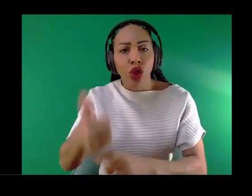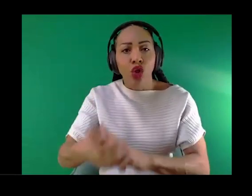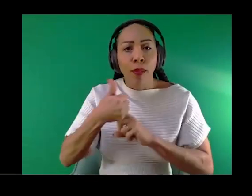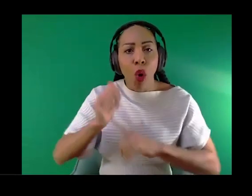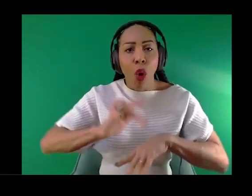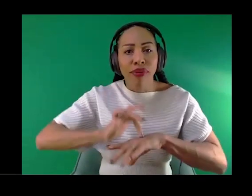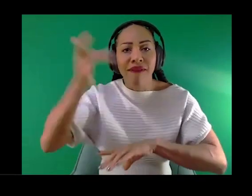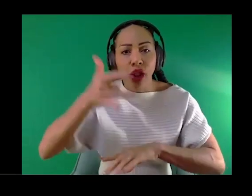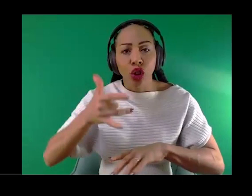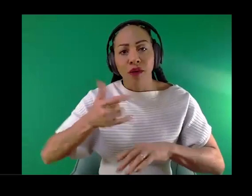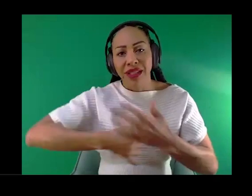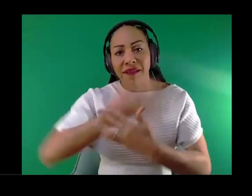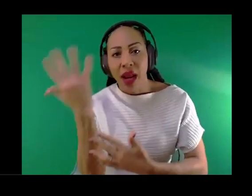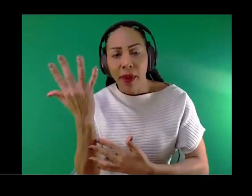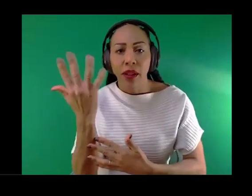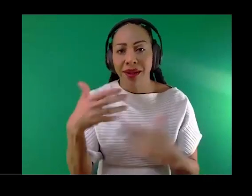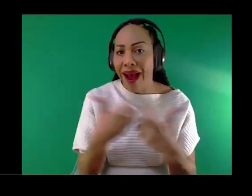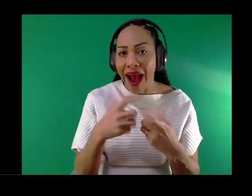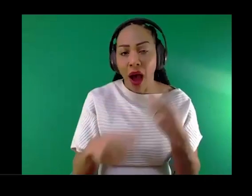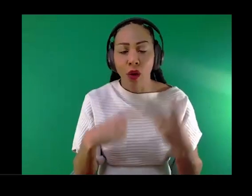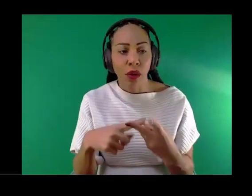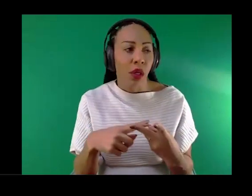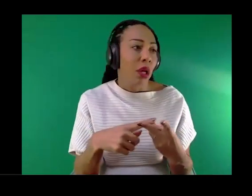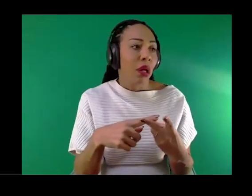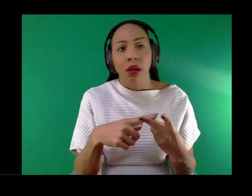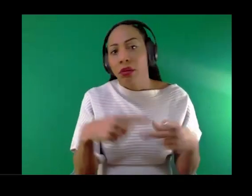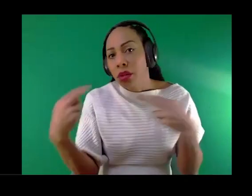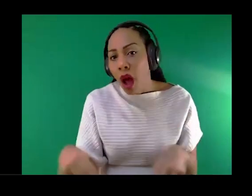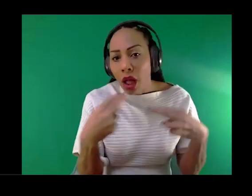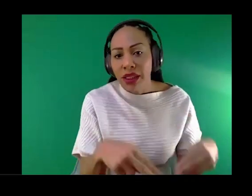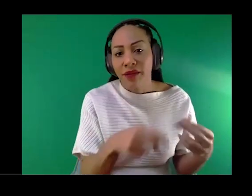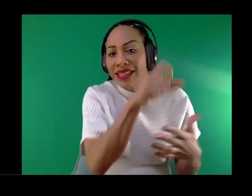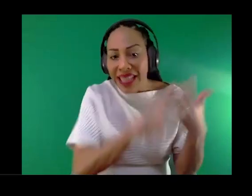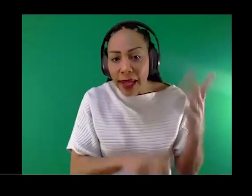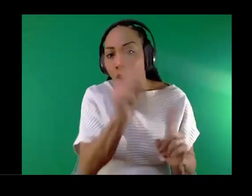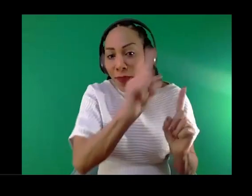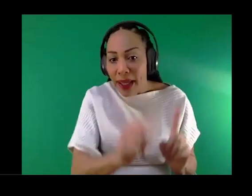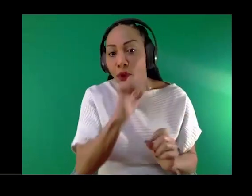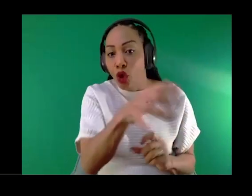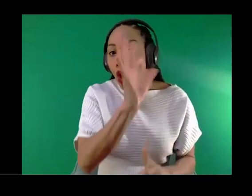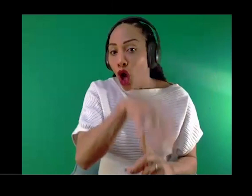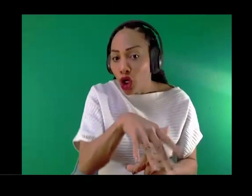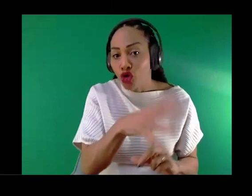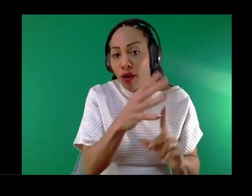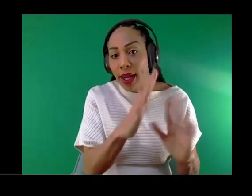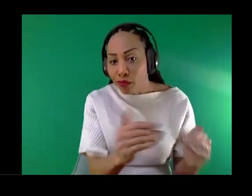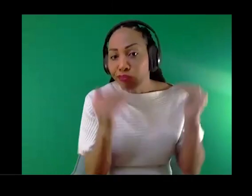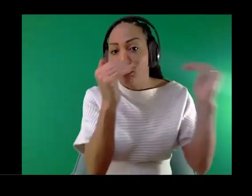of dance and disability in England and Italy it's worth noting that you don't need to supply